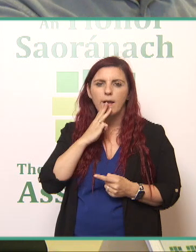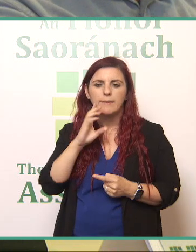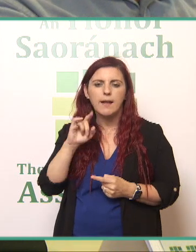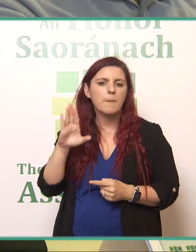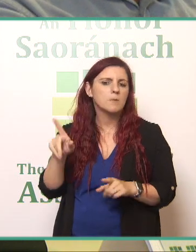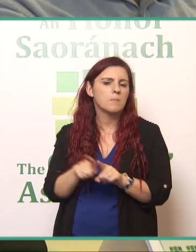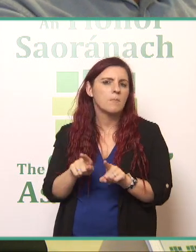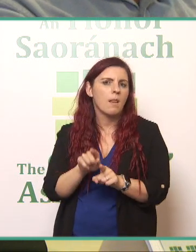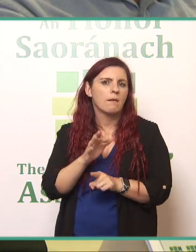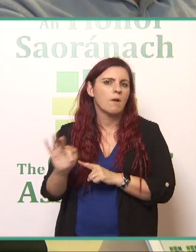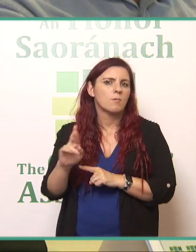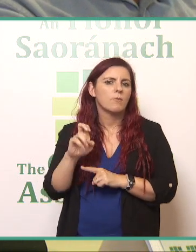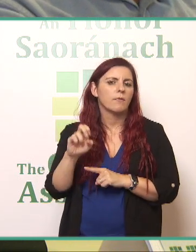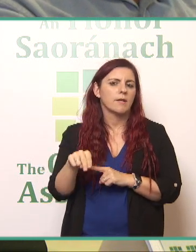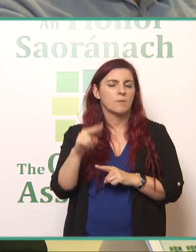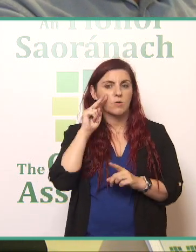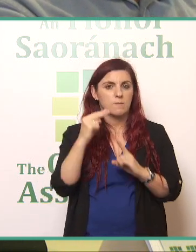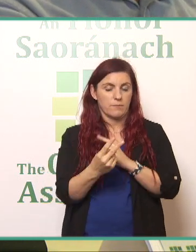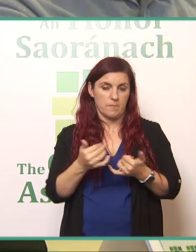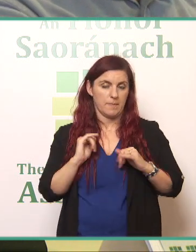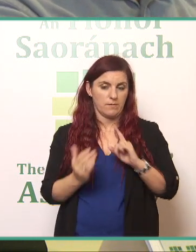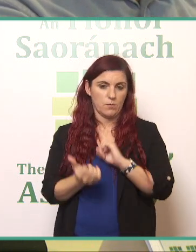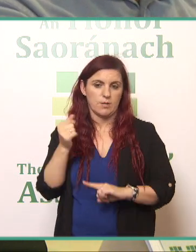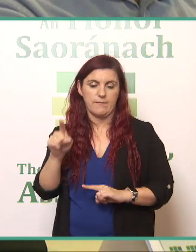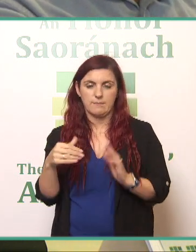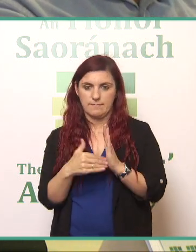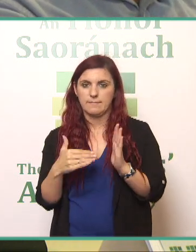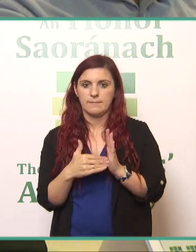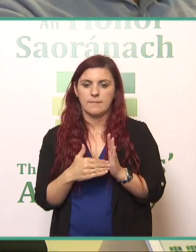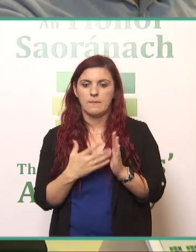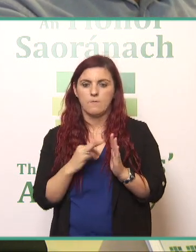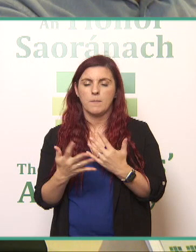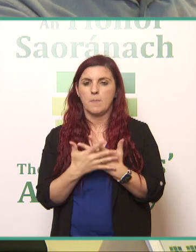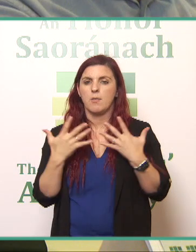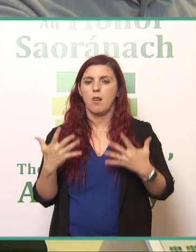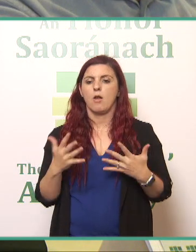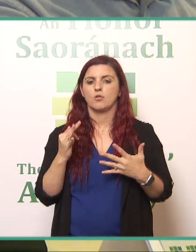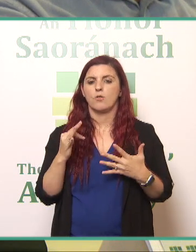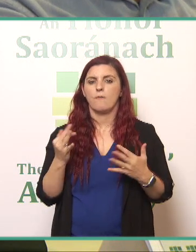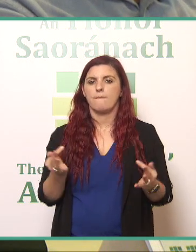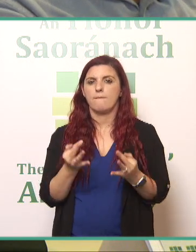recreation point of view. We've managed to achieve that in some of our large Forest parks, but also in terms of creating nature